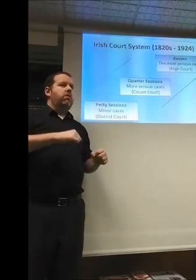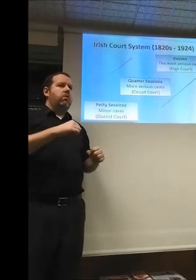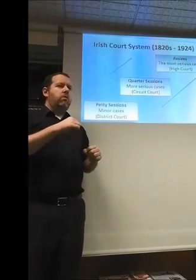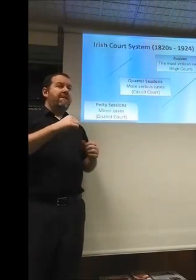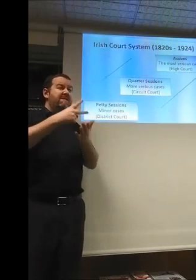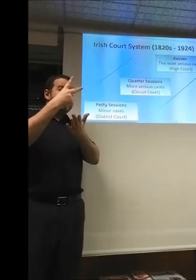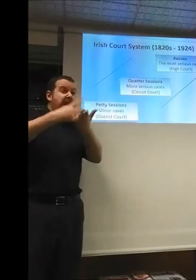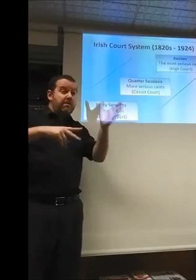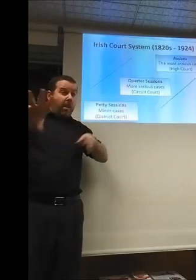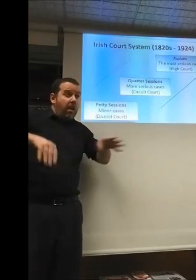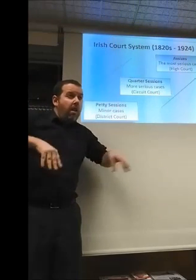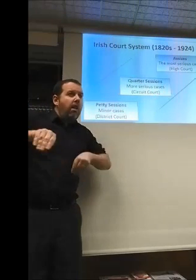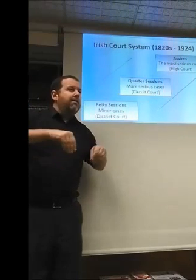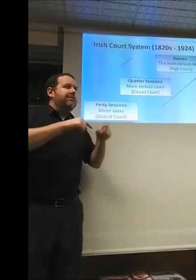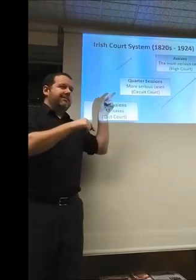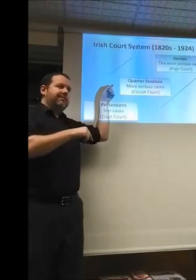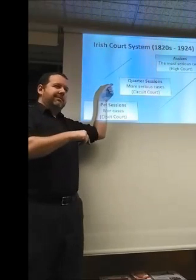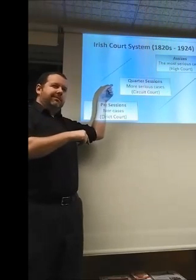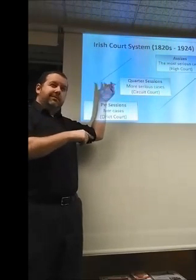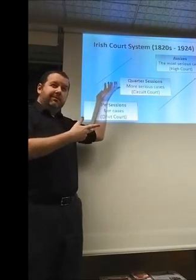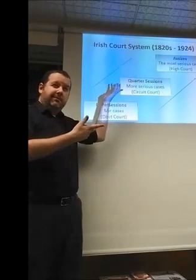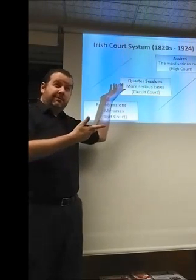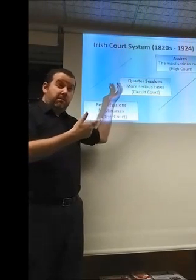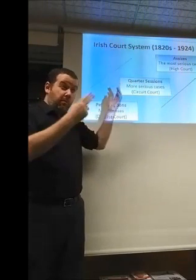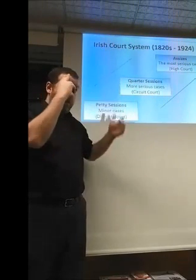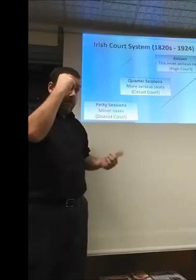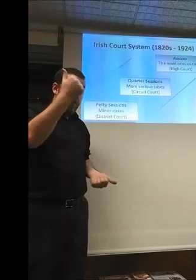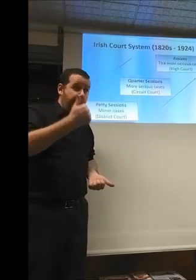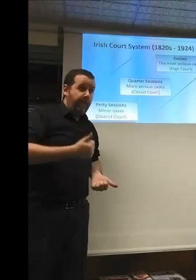had a different title. This would be like murder or valuable property being stolen.